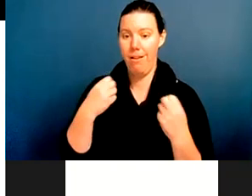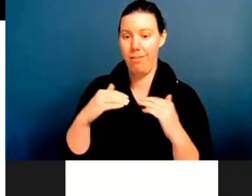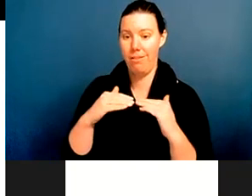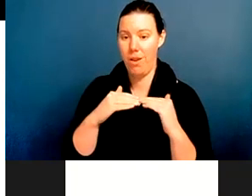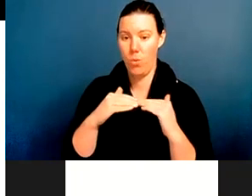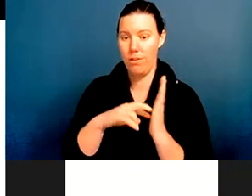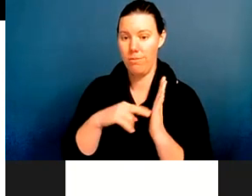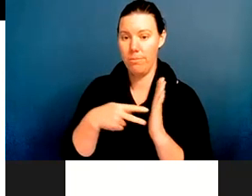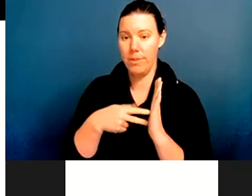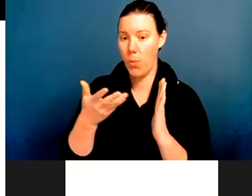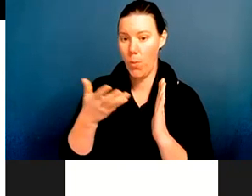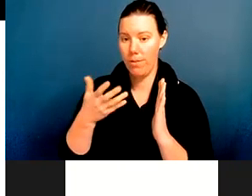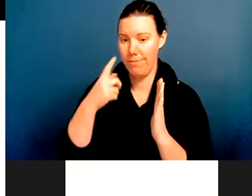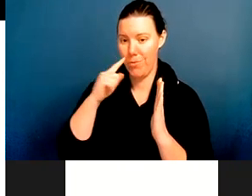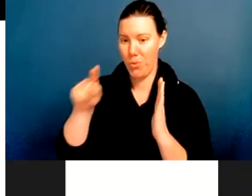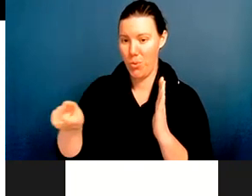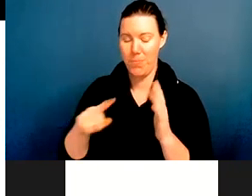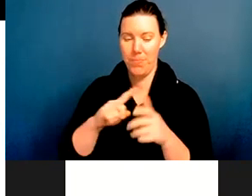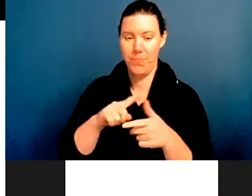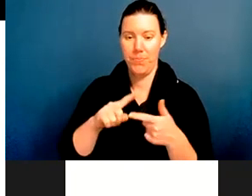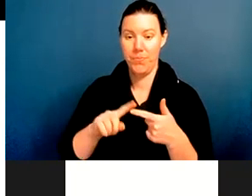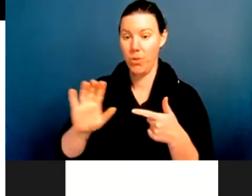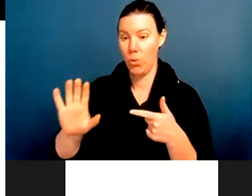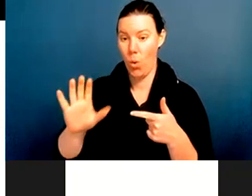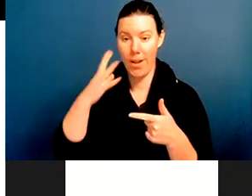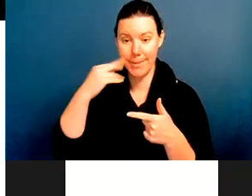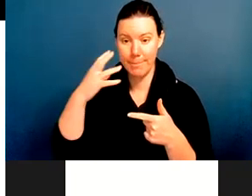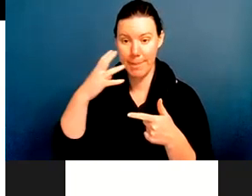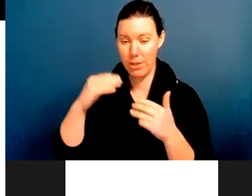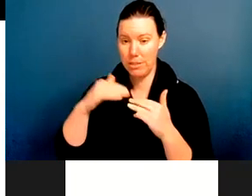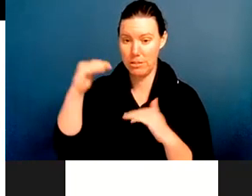What are your experiences with health inequities? And how have they affected you?